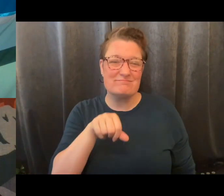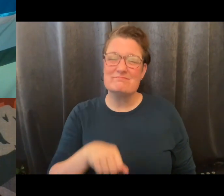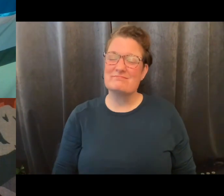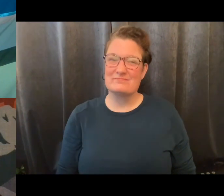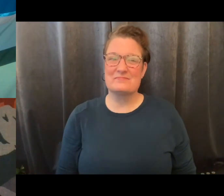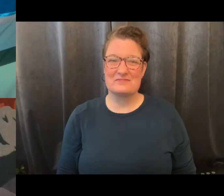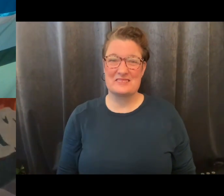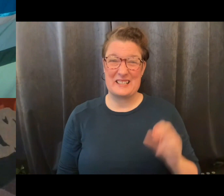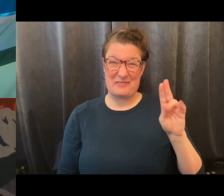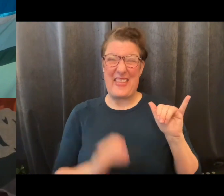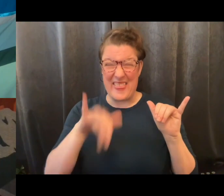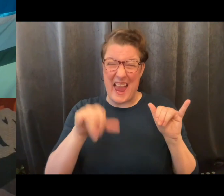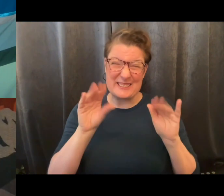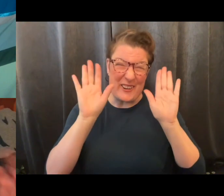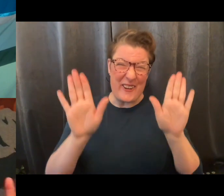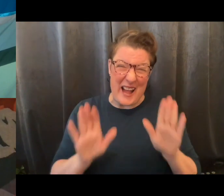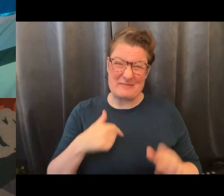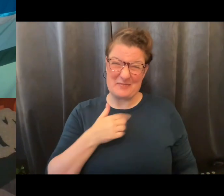Nomy: That's so awesome. I'm so glad that you have a shofar.